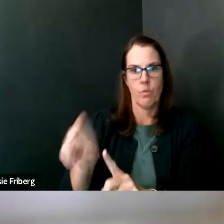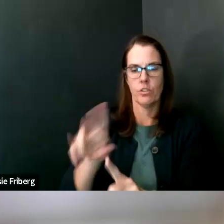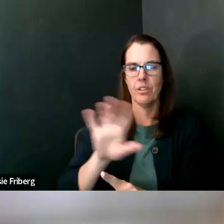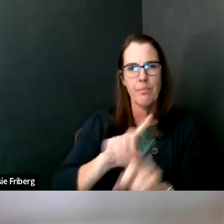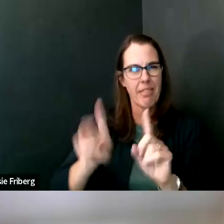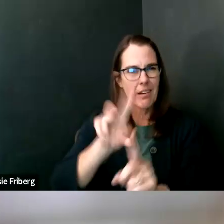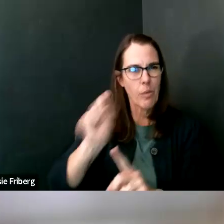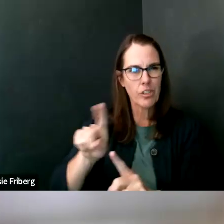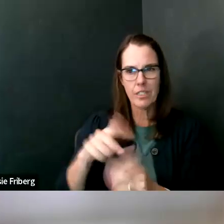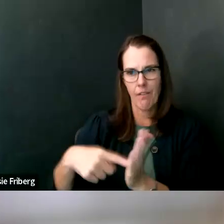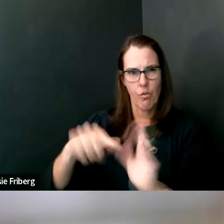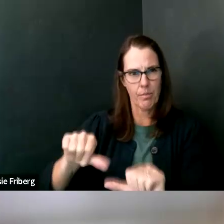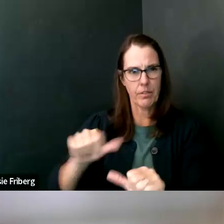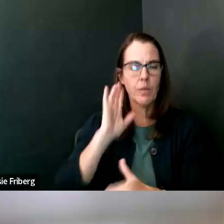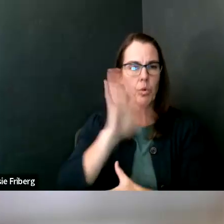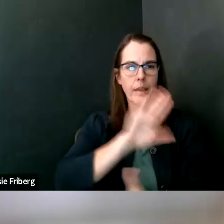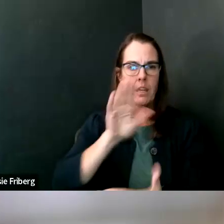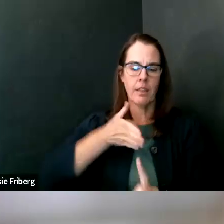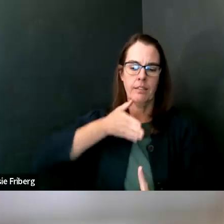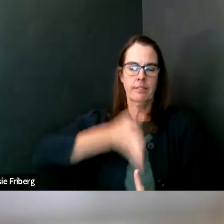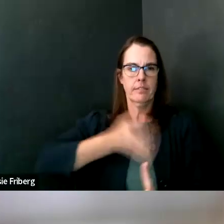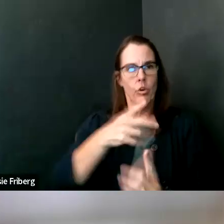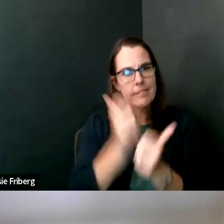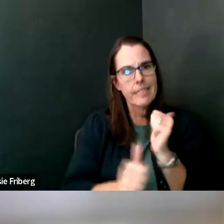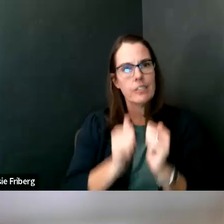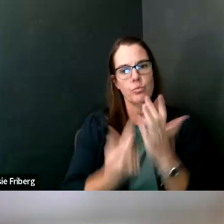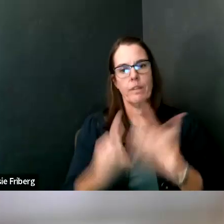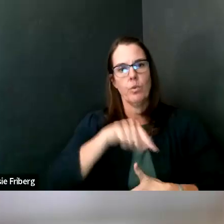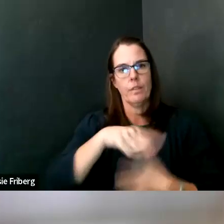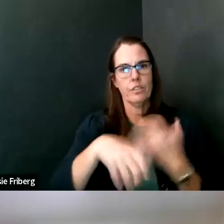still be at the center of each review conducted this year. As the board prepares to begin again,